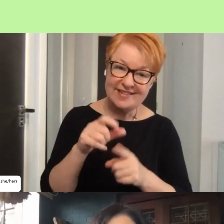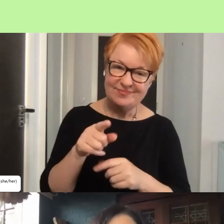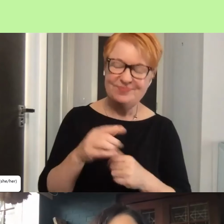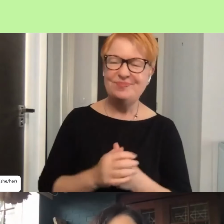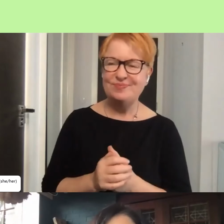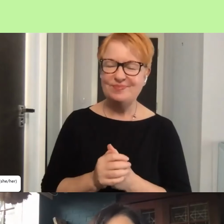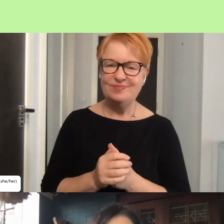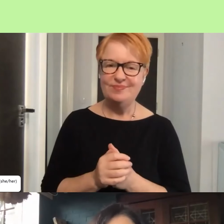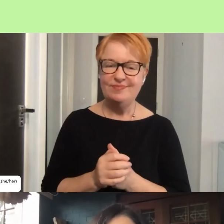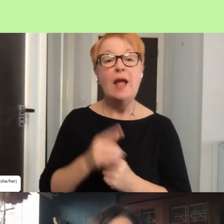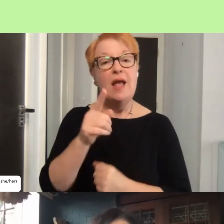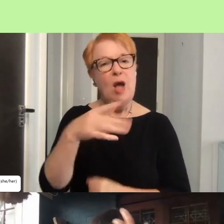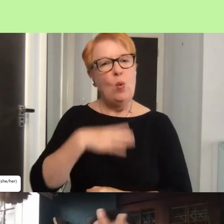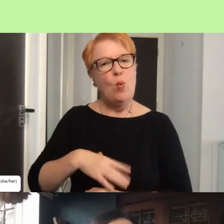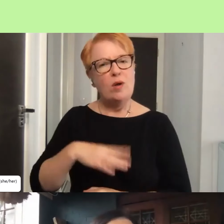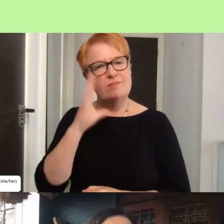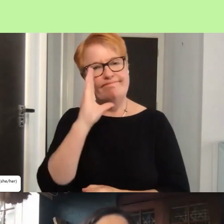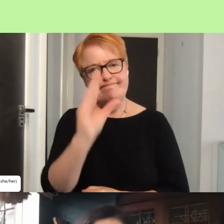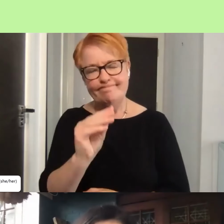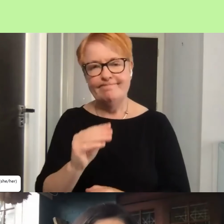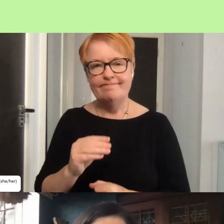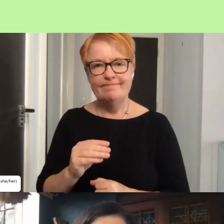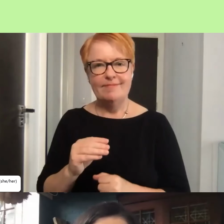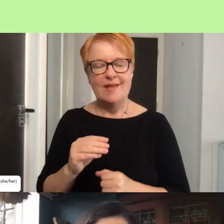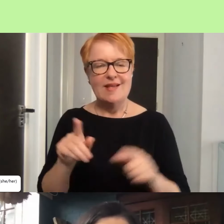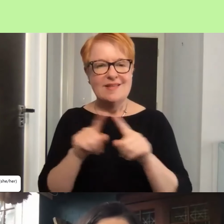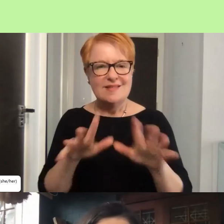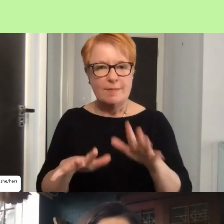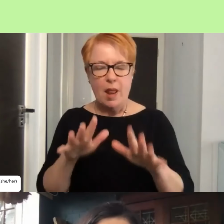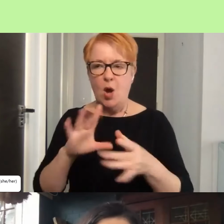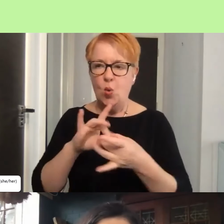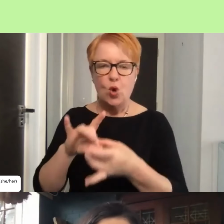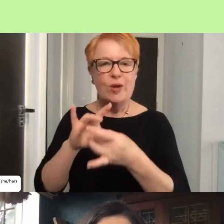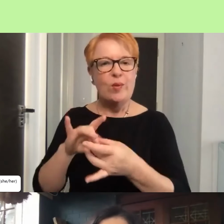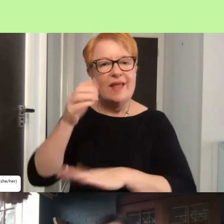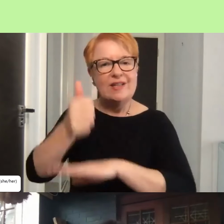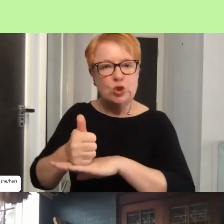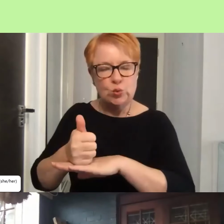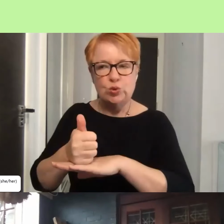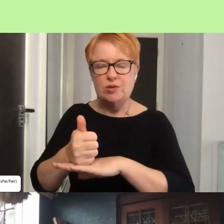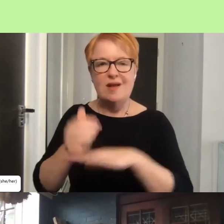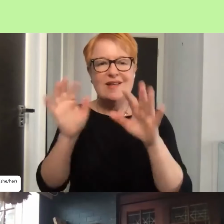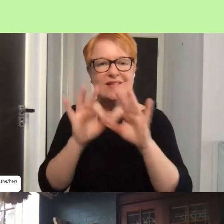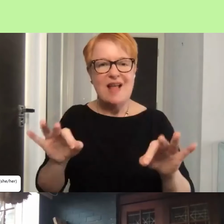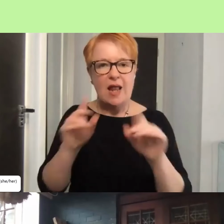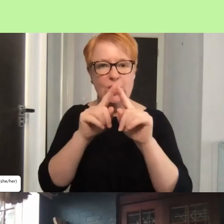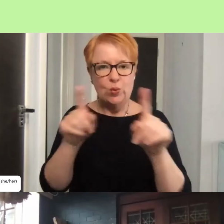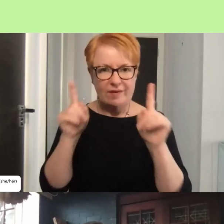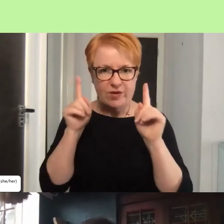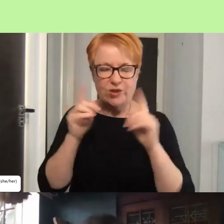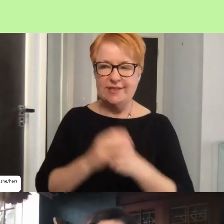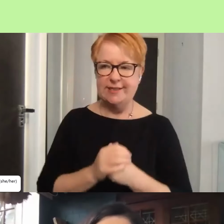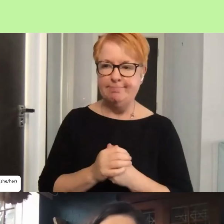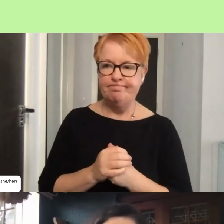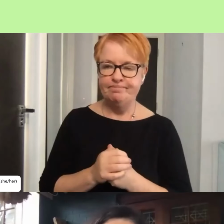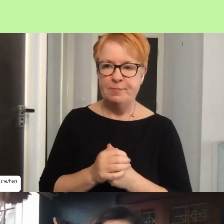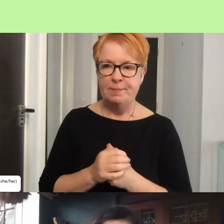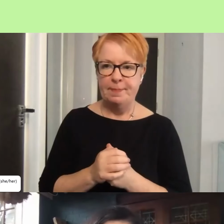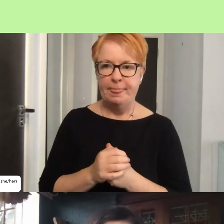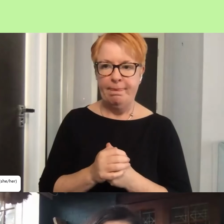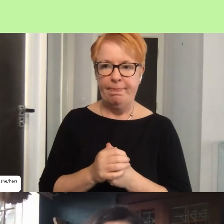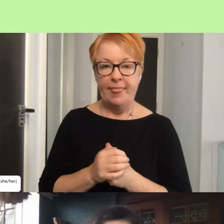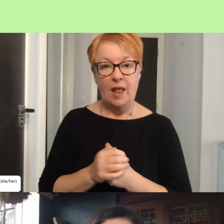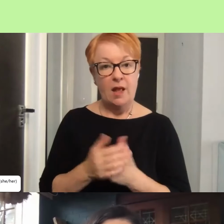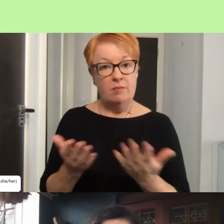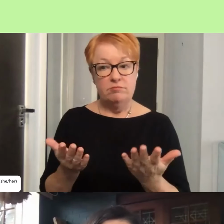For instance, something like ‘Silent University’ is, you know, visibly on the paper also, or